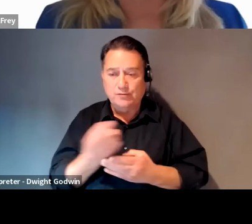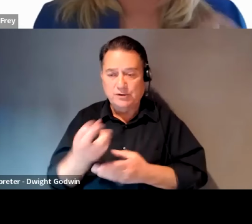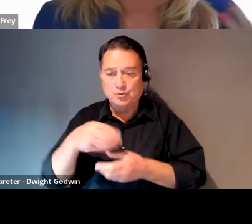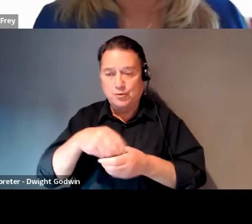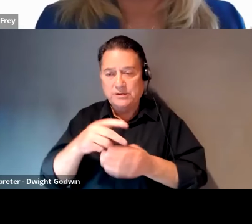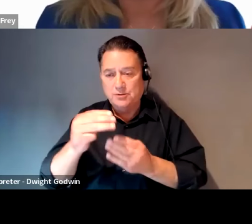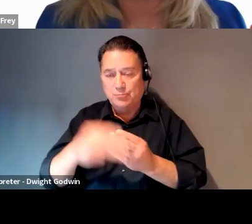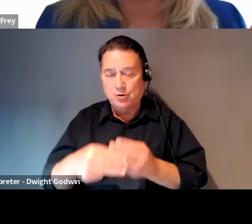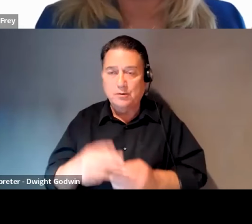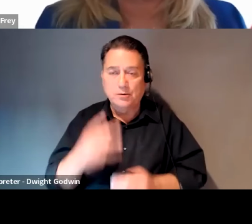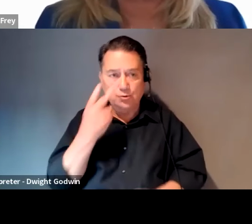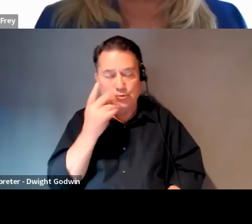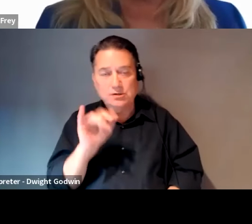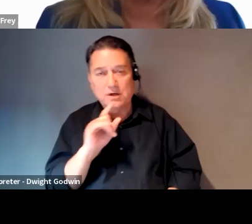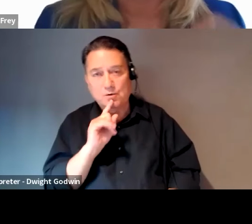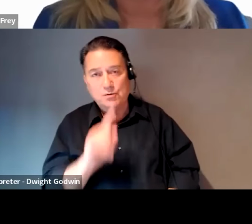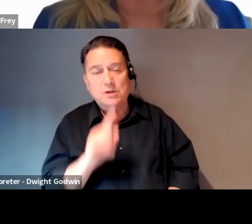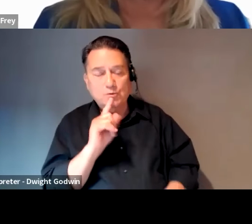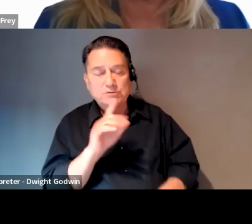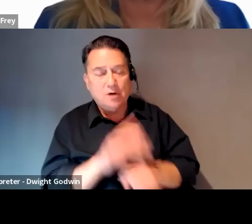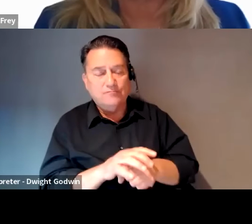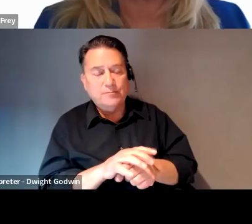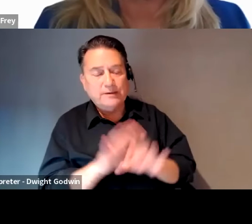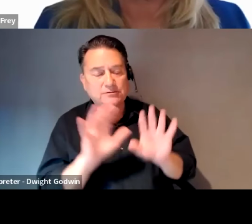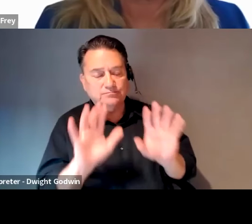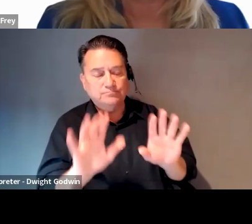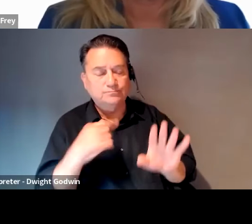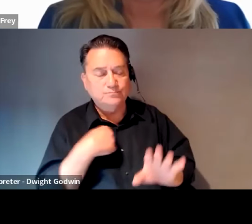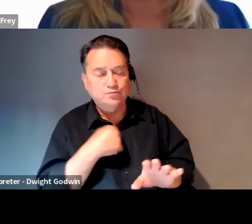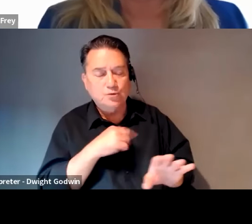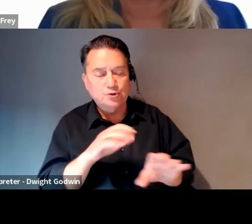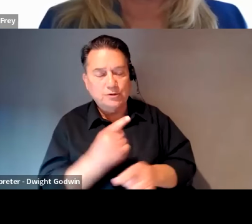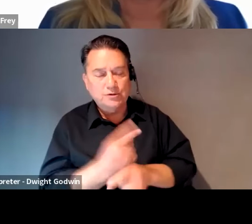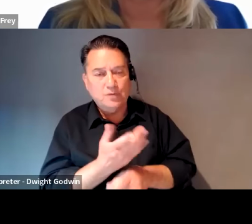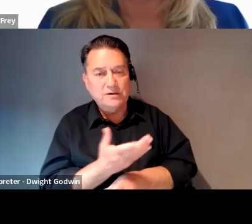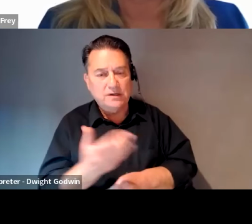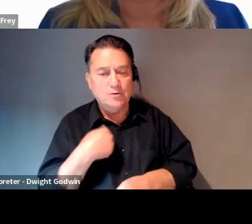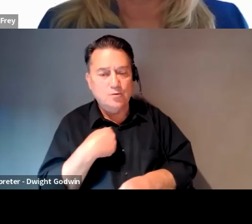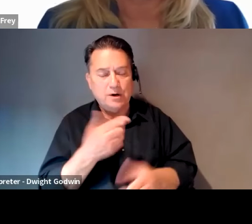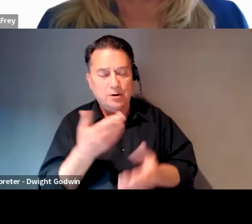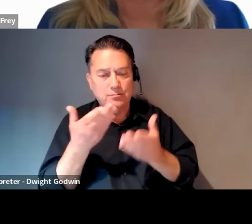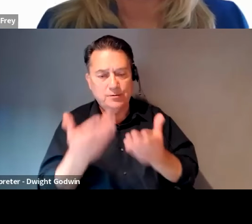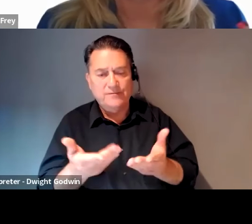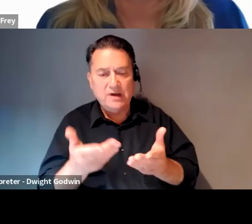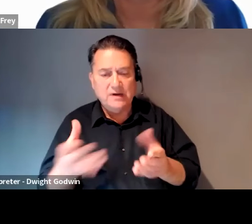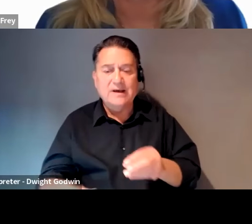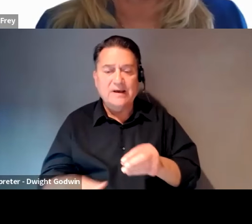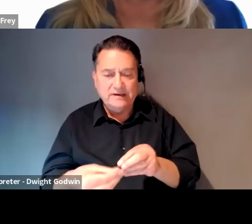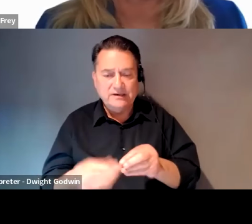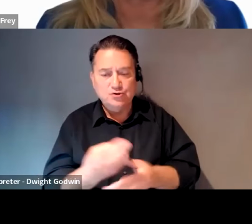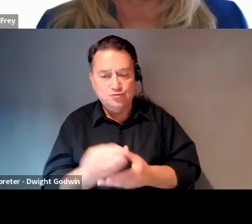it was confirmation that we're doing the right thing, we're providing extra resources and services